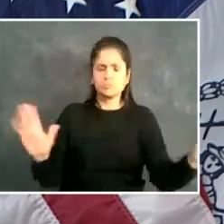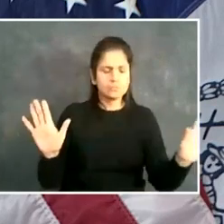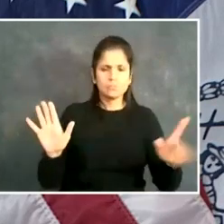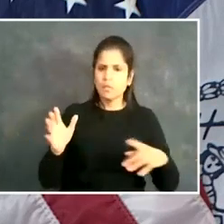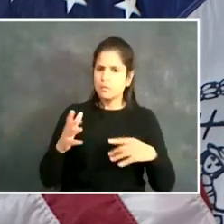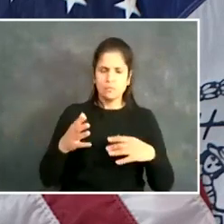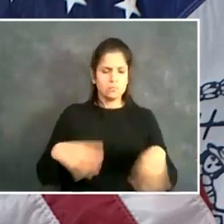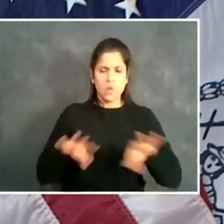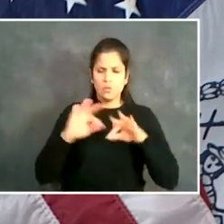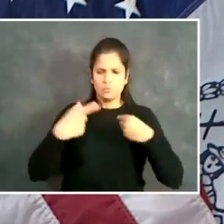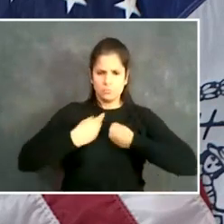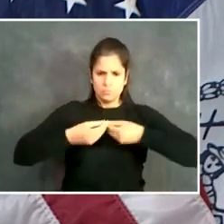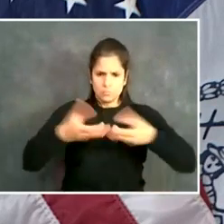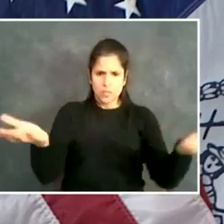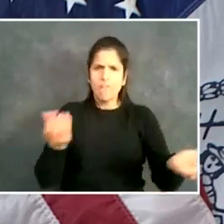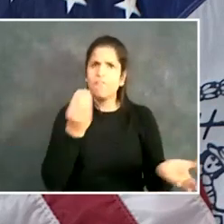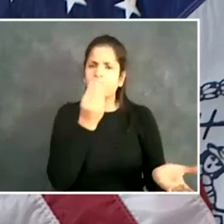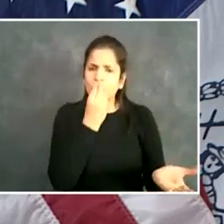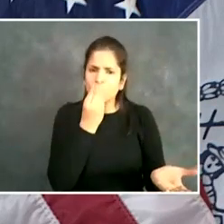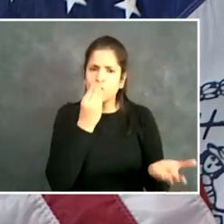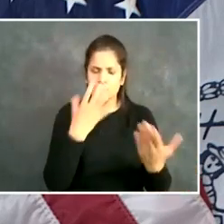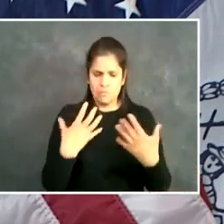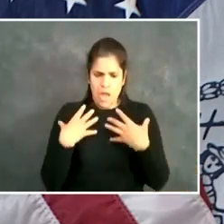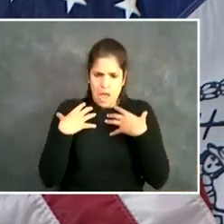SURE YOU GET FOOD AND MEDICAL